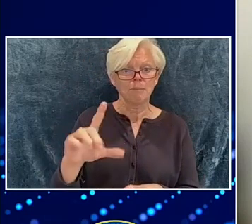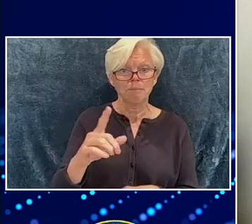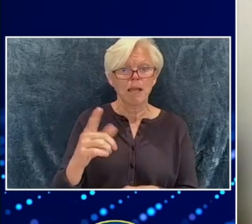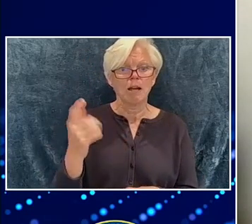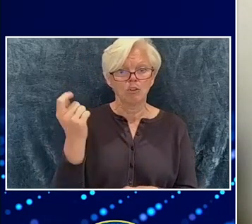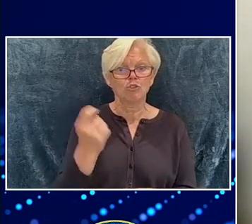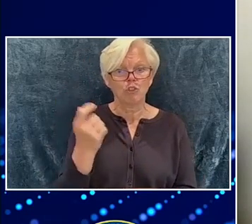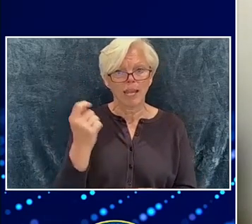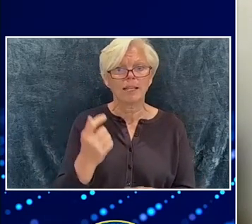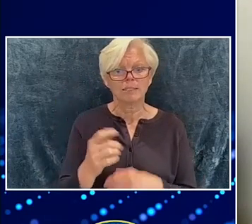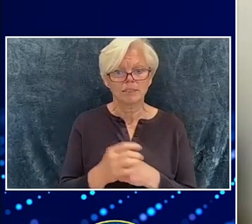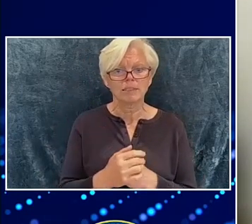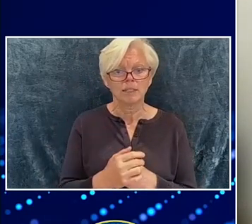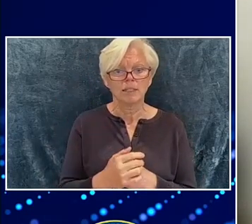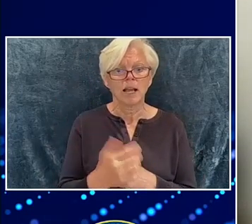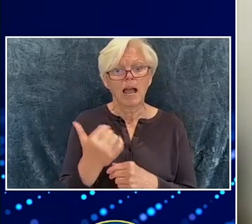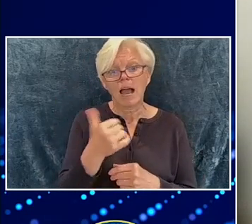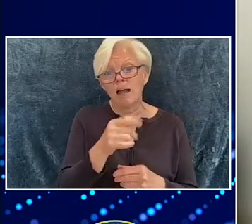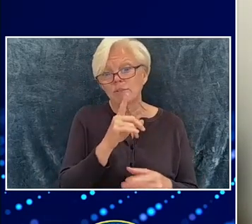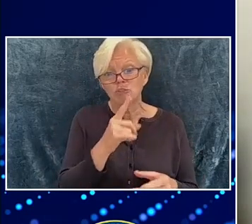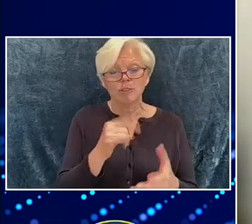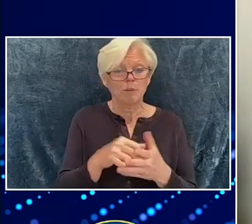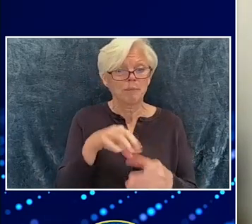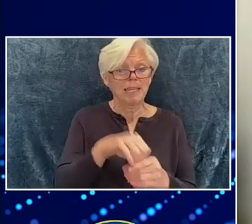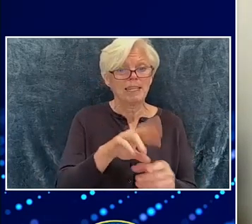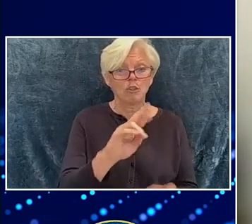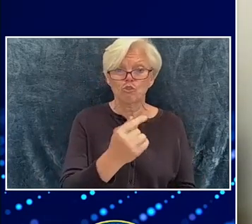in the regulation itself, but for the Department to keep that in mind.